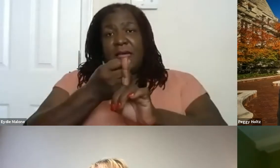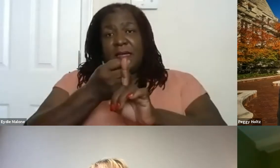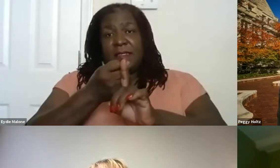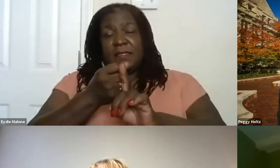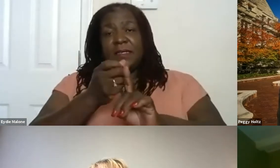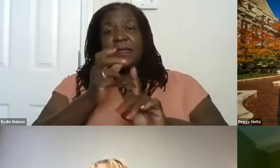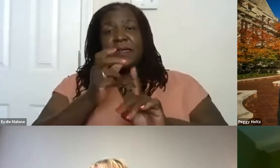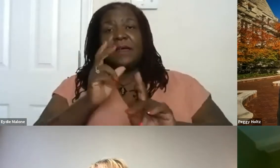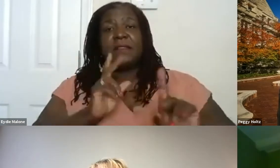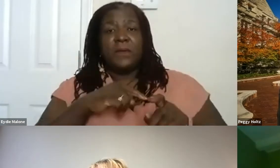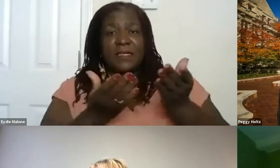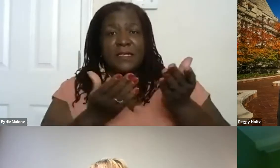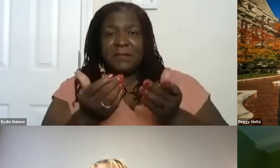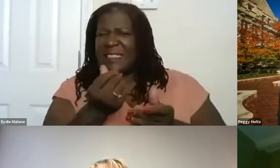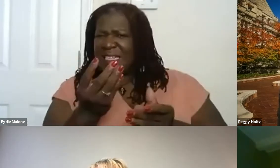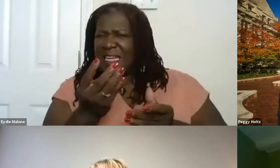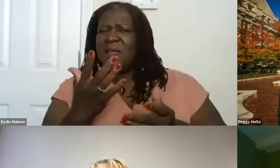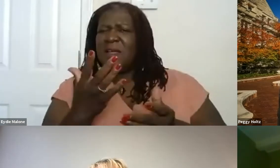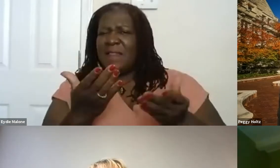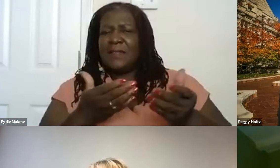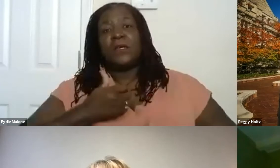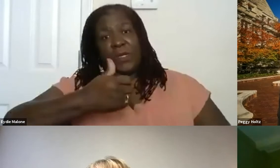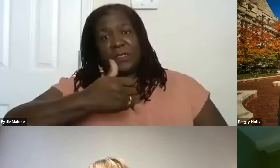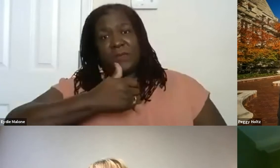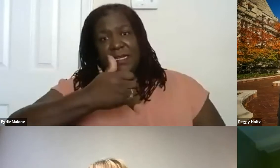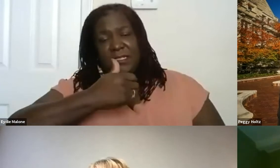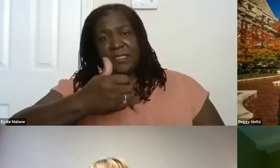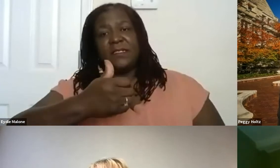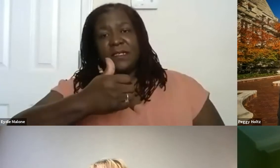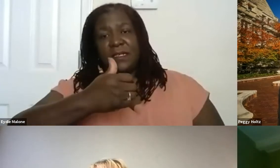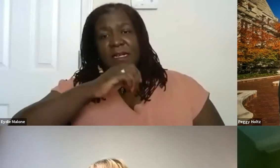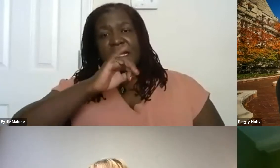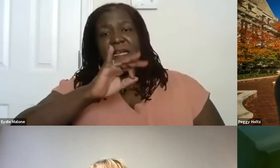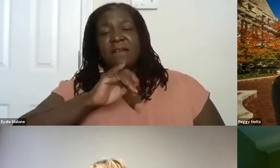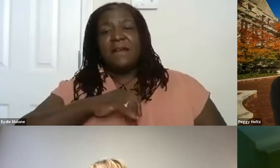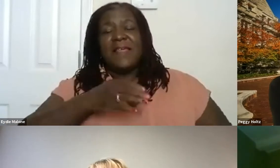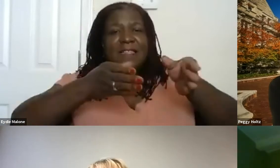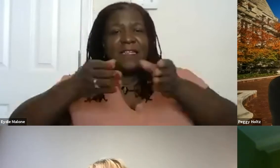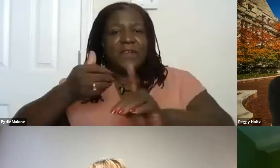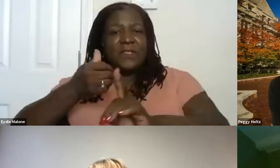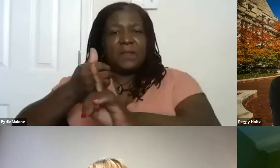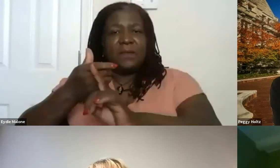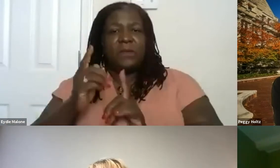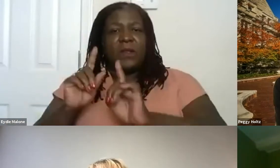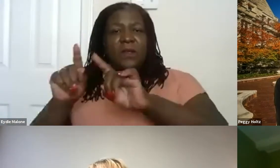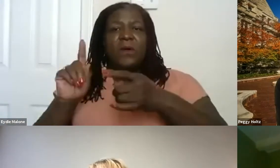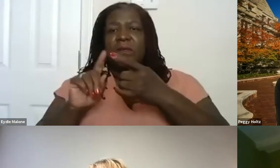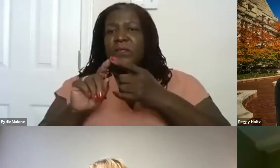be a couple things. Transportation. Whether that's the individual wanting to go to a CVS